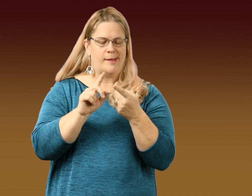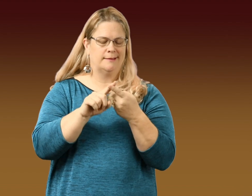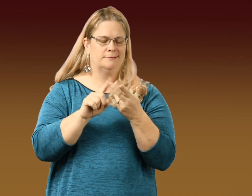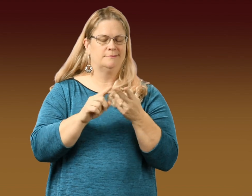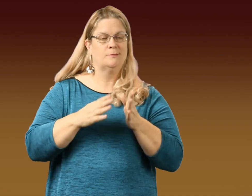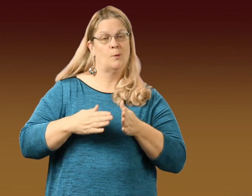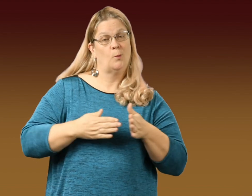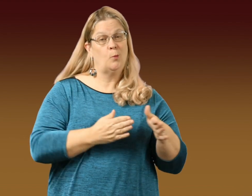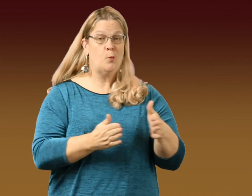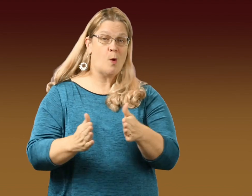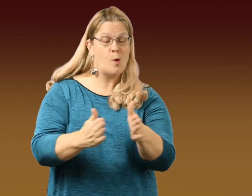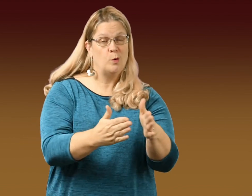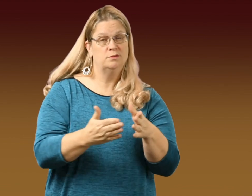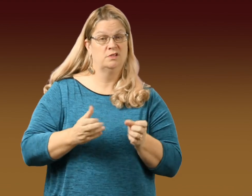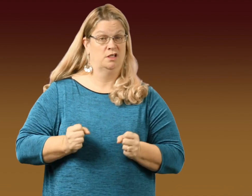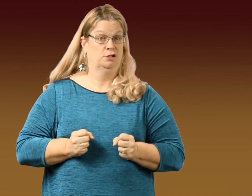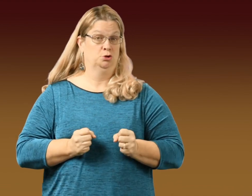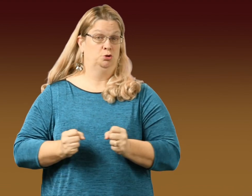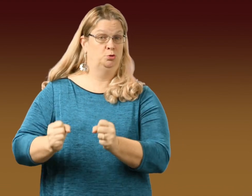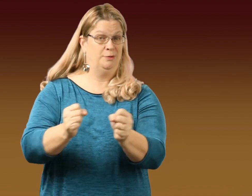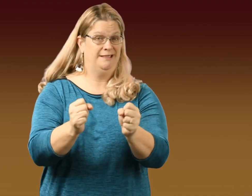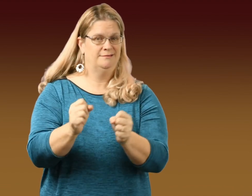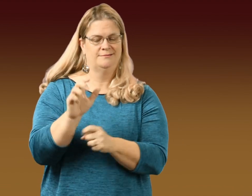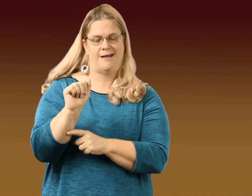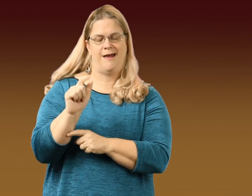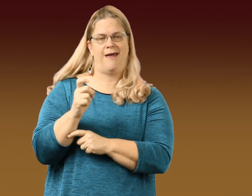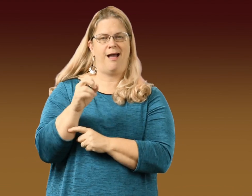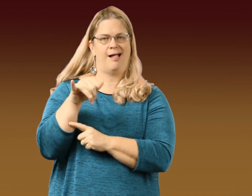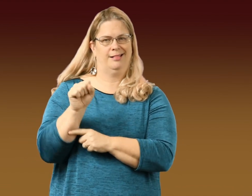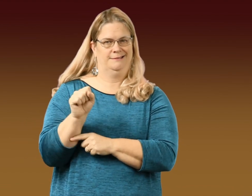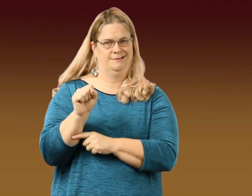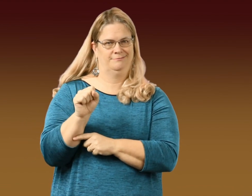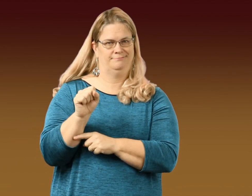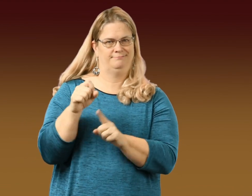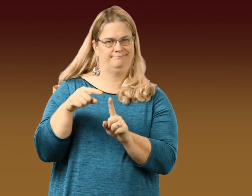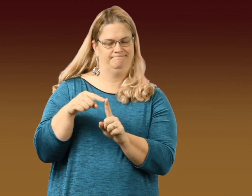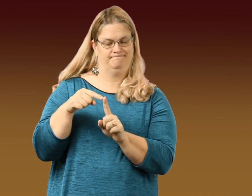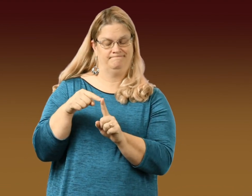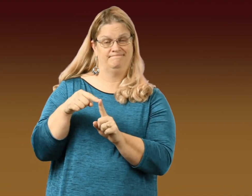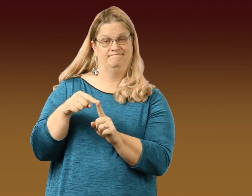such as highways, roads, streets, and alleys.